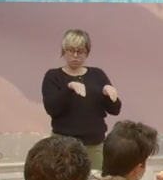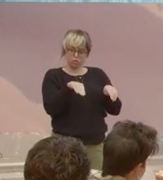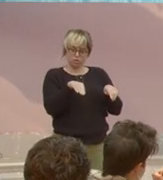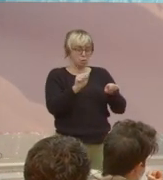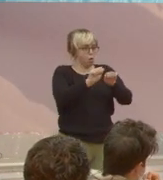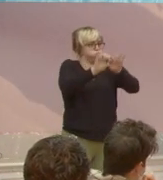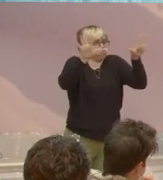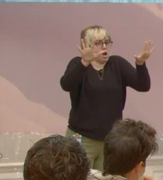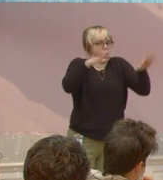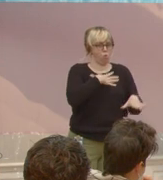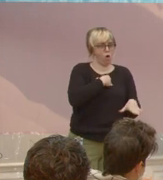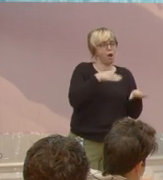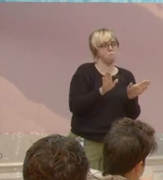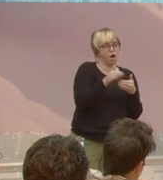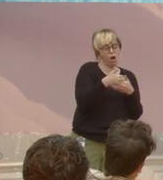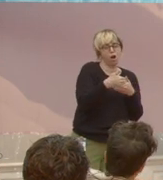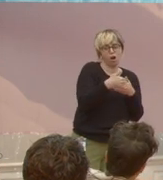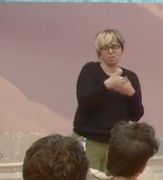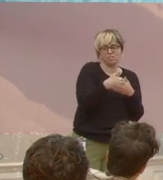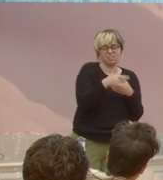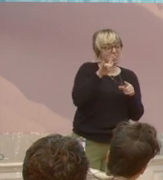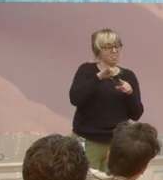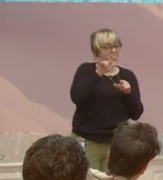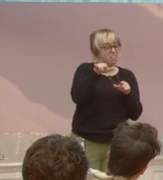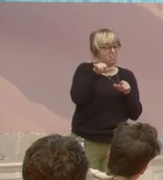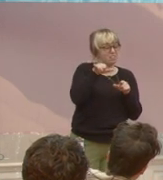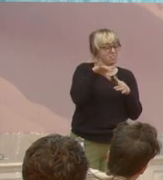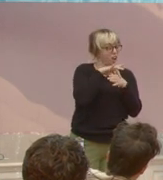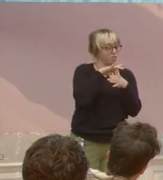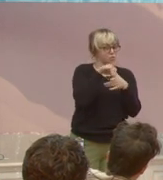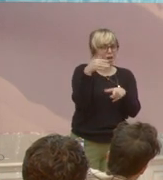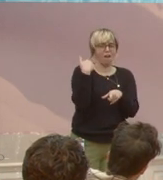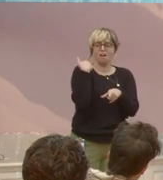white box, and integrating context that we have. Having